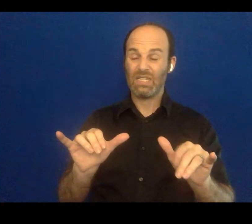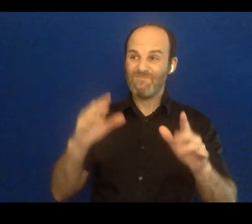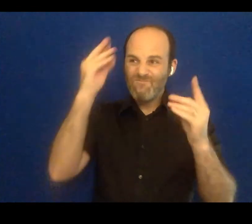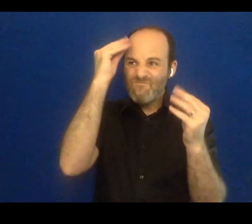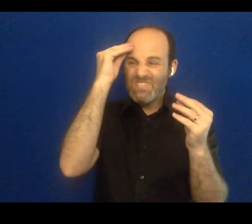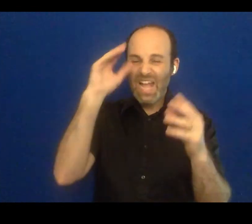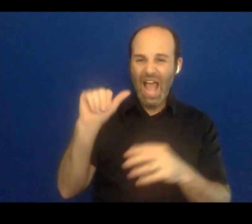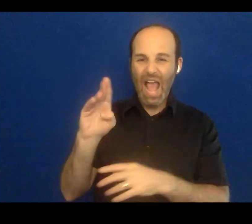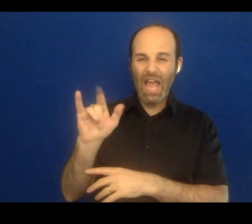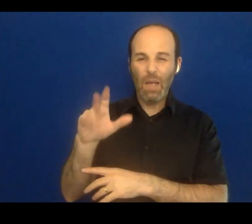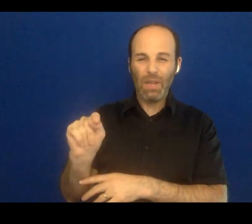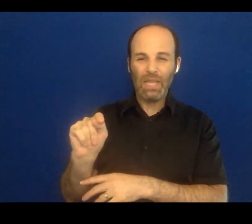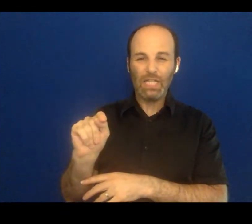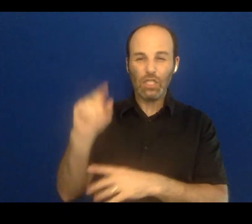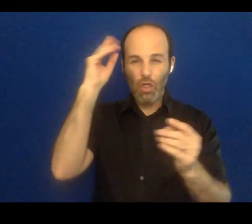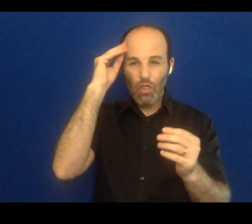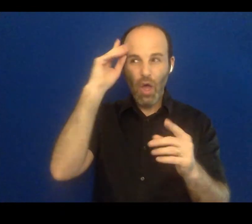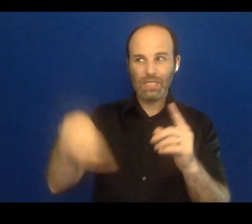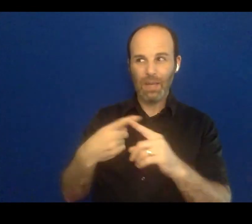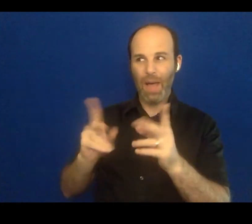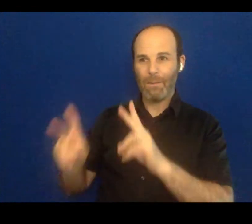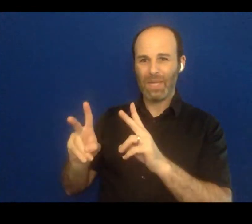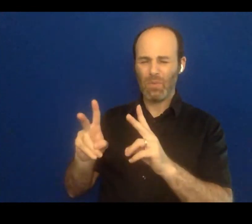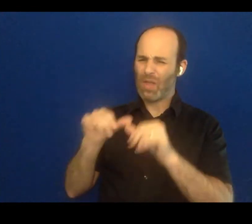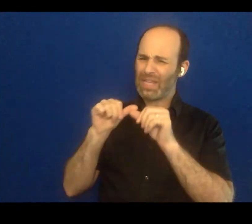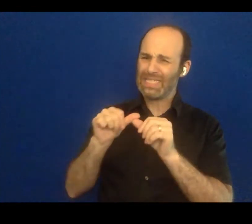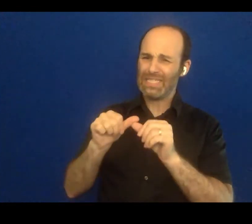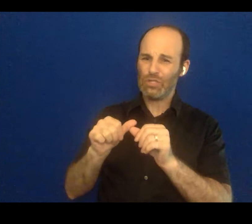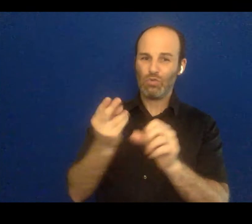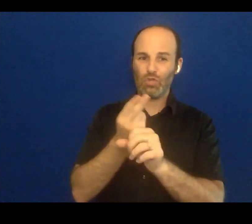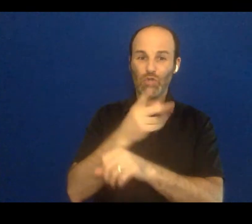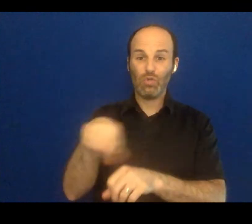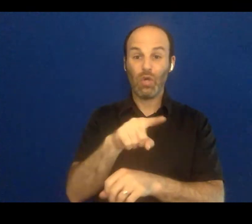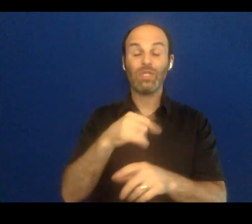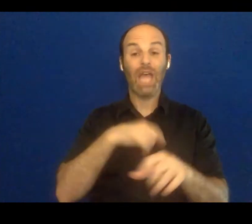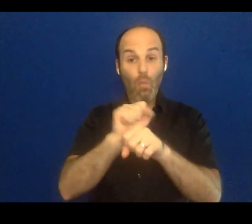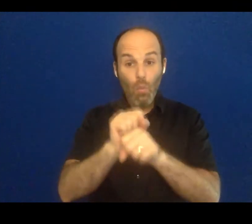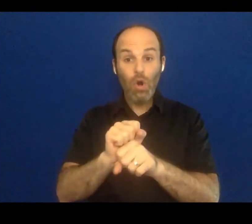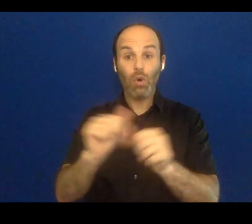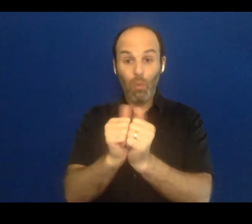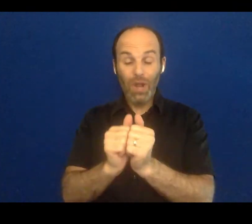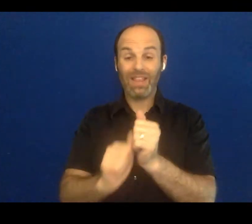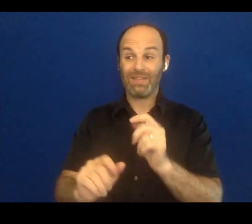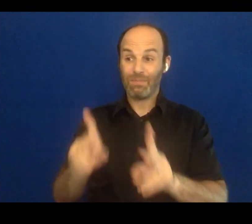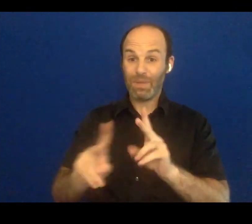ABOUT PEOPLE AND THEIR ABILITIES WHO WORK IN DISABILITY SPACES. PARTICULARLY A LOT OF PEOPLE WHO